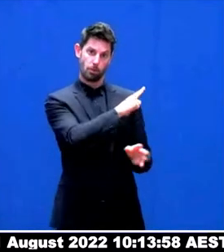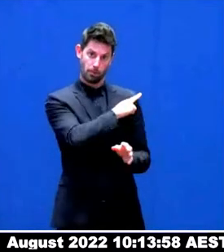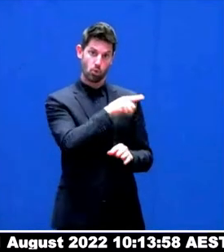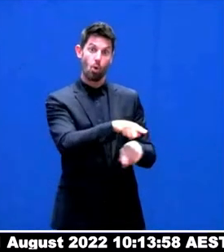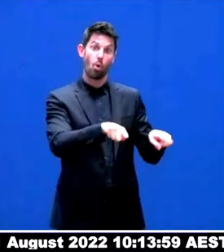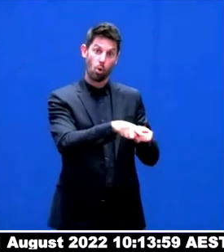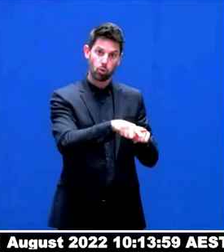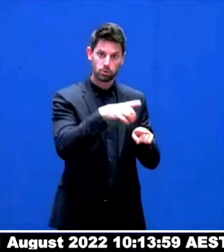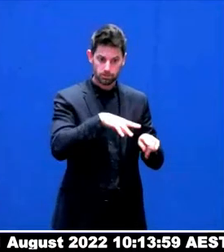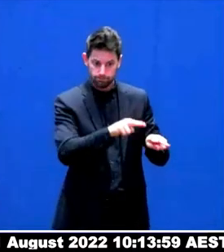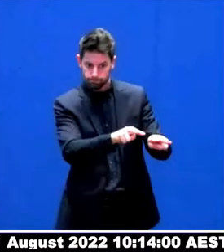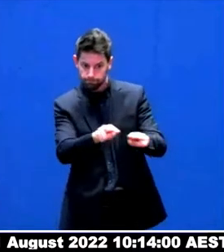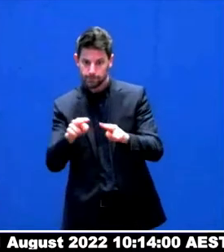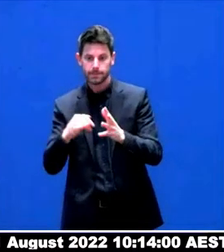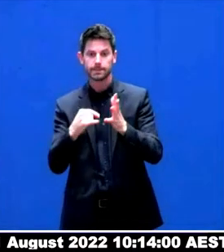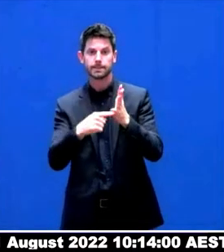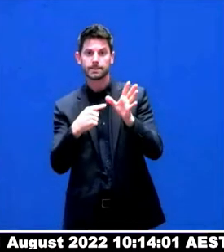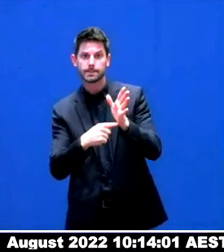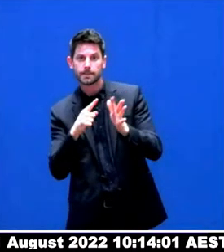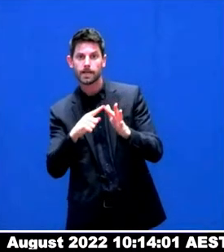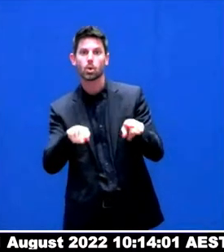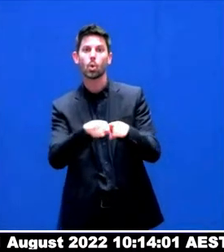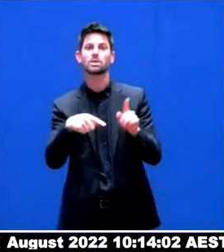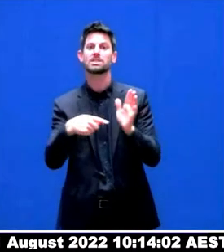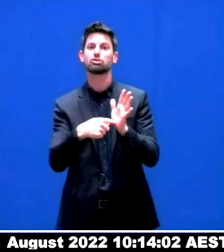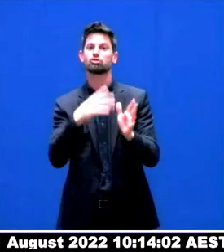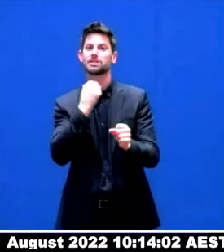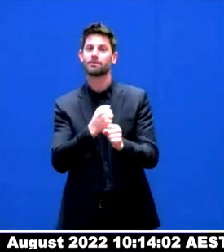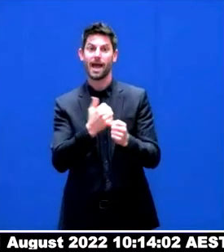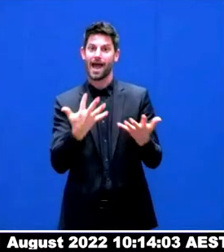the extent to which the states and territories design their policy to meet those